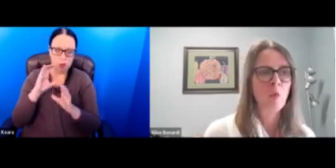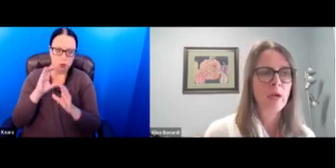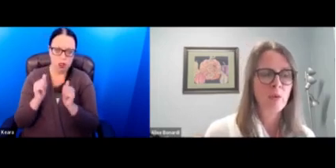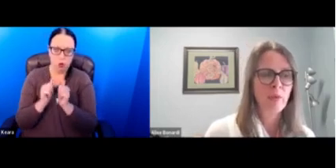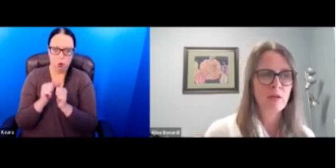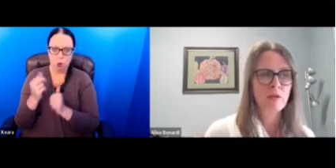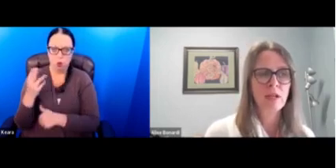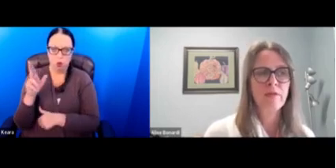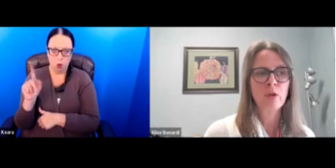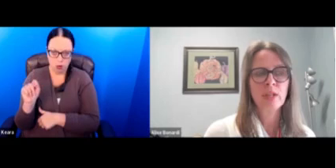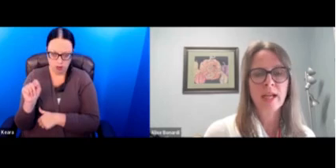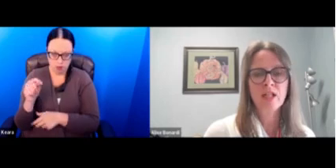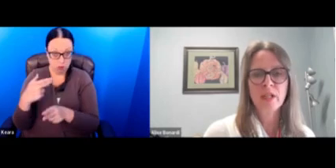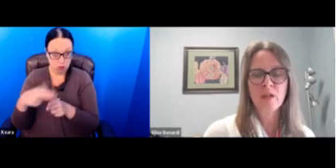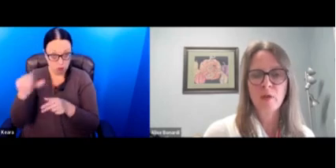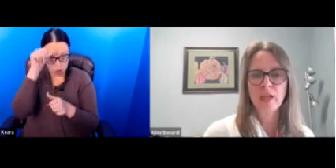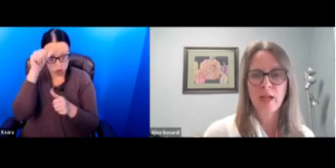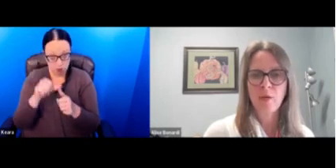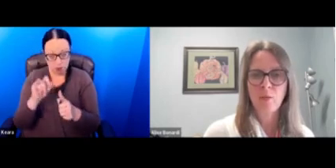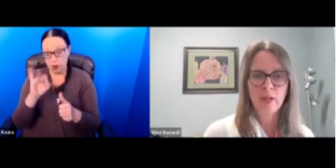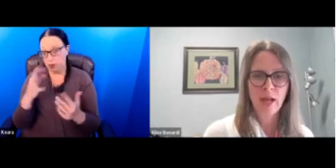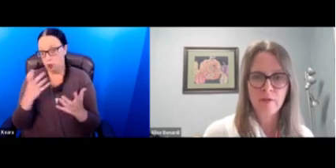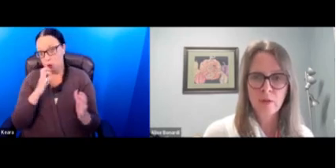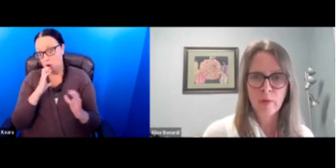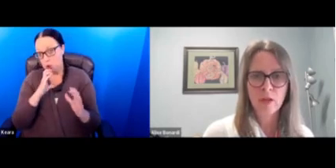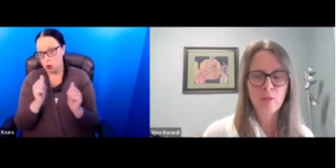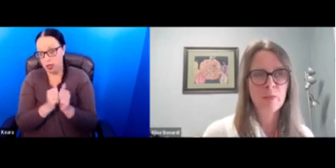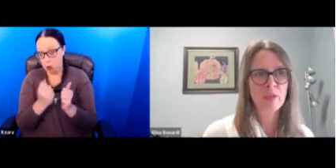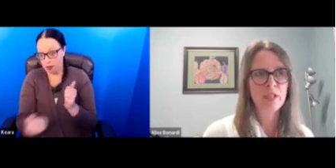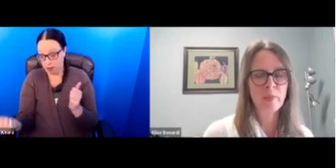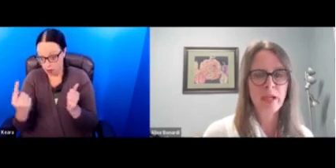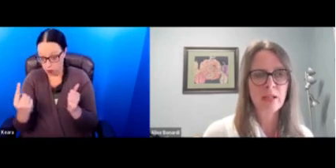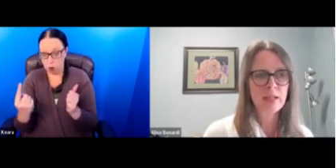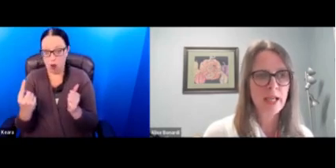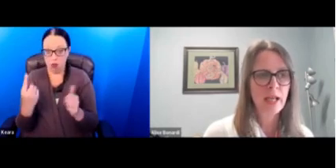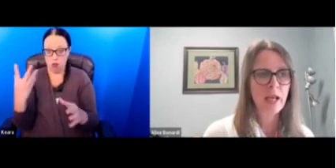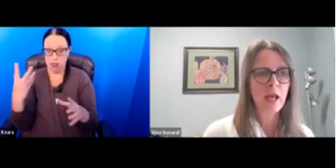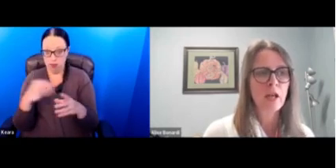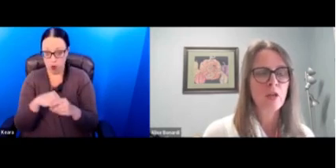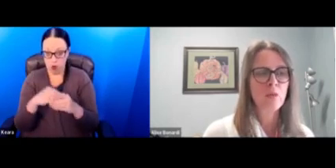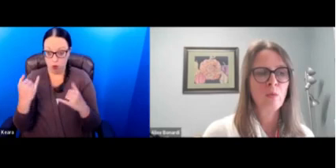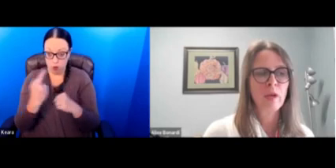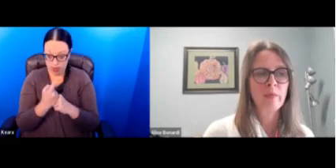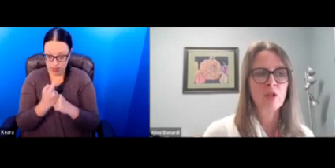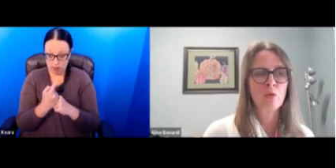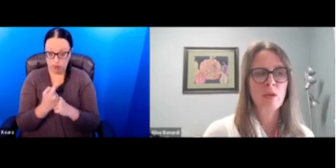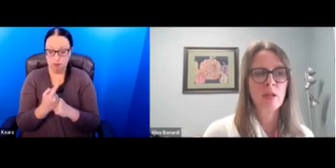quick reminder that if you would like to be communicating with everyone who was participating today, you will want to be sure